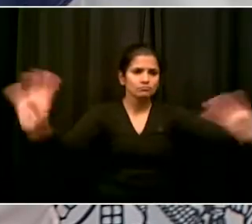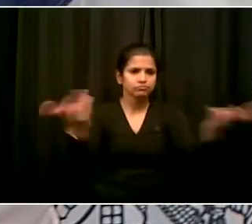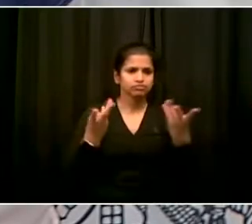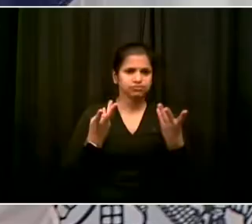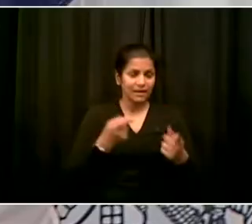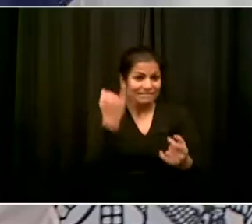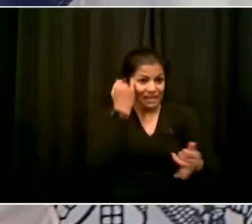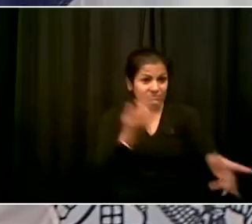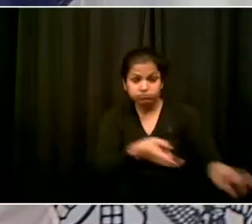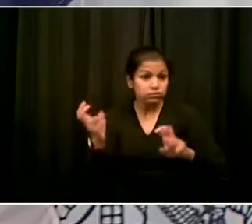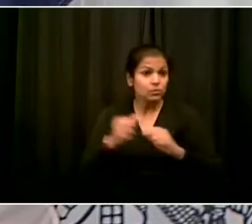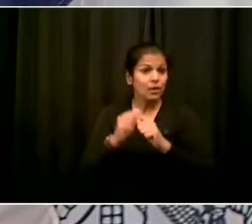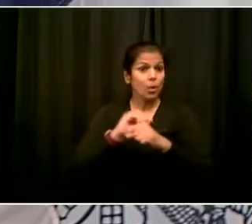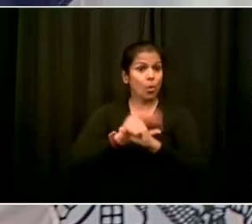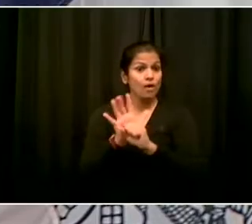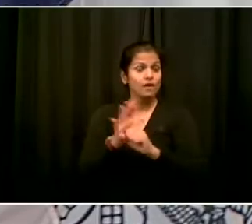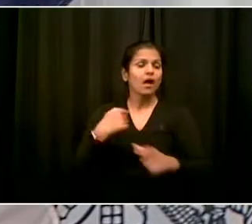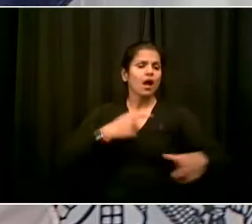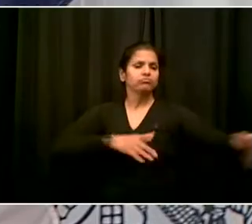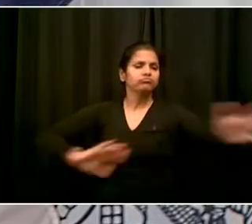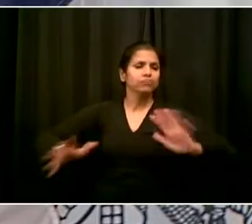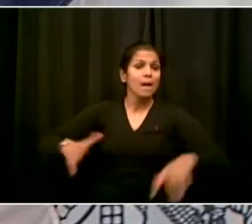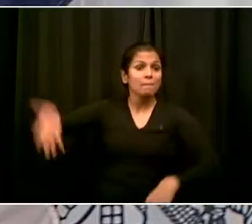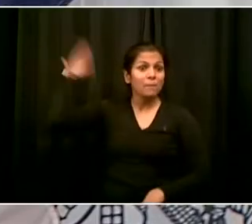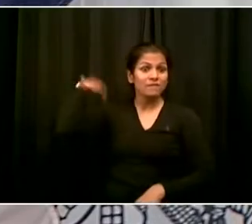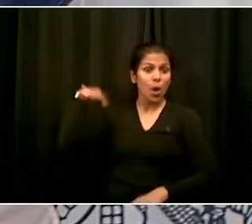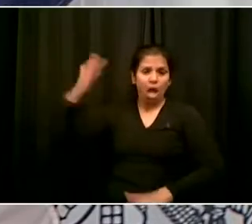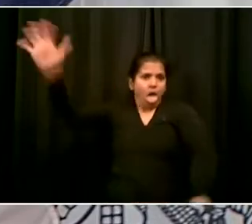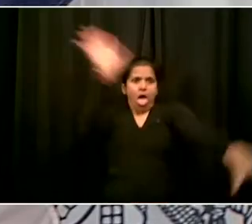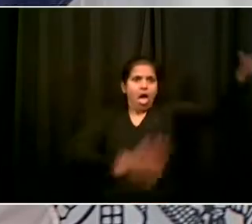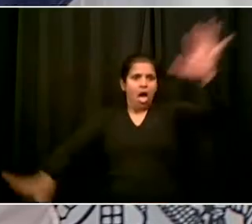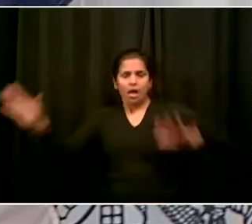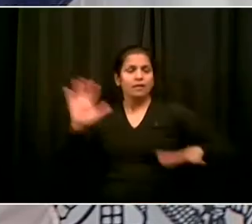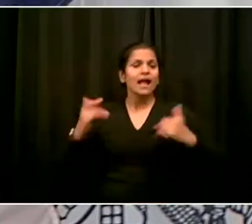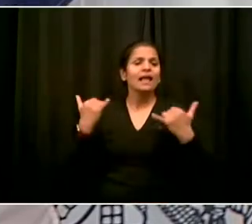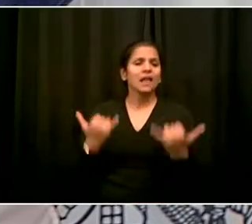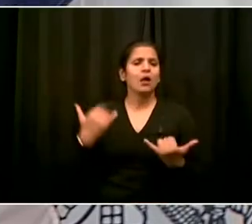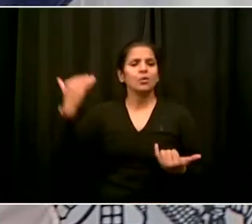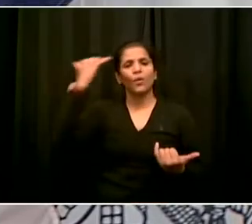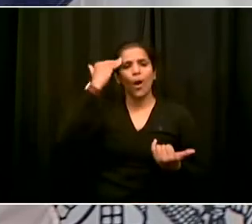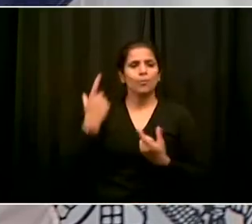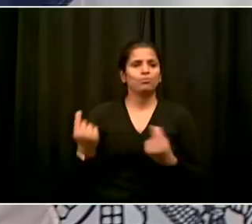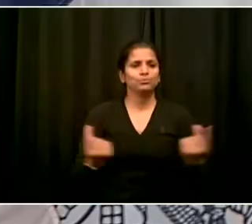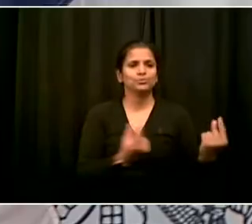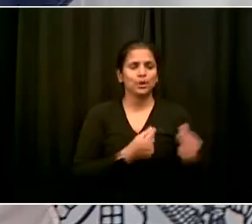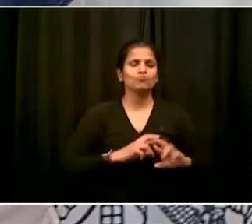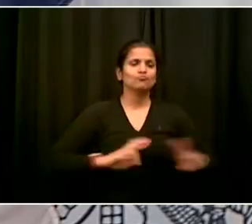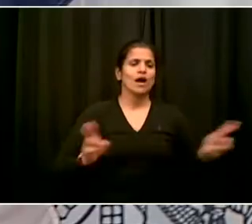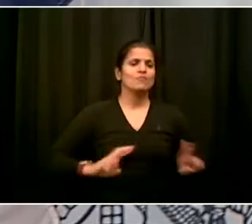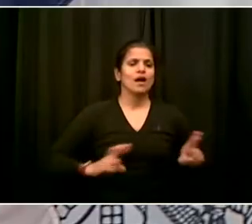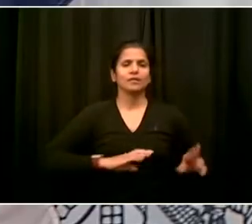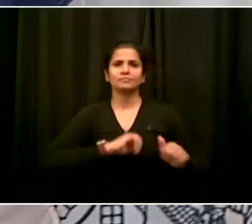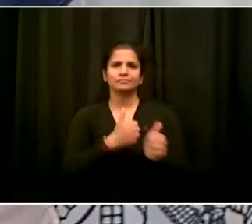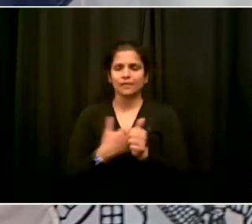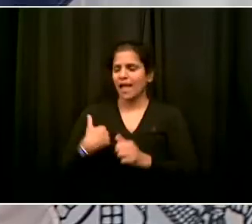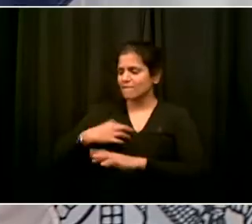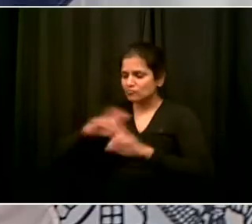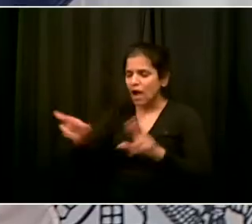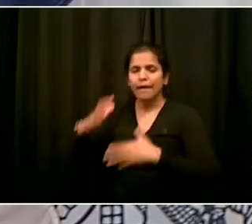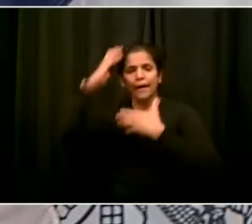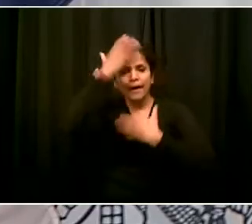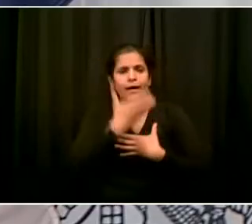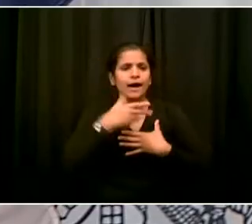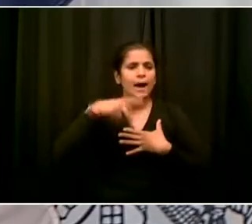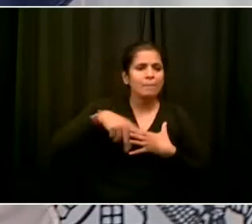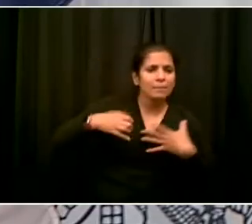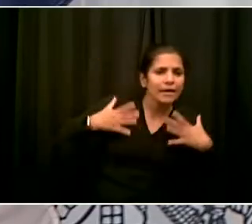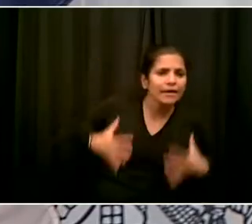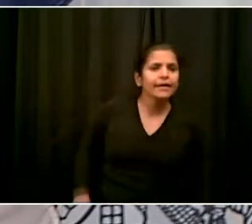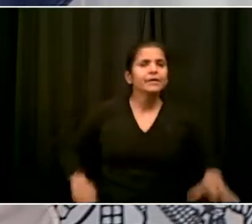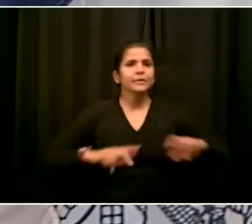WE ARE NOT SEEING THE KIND OF